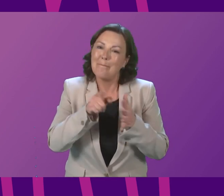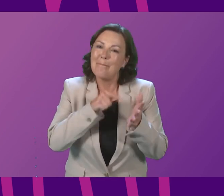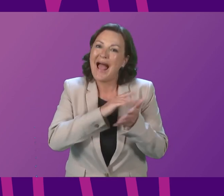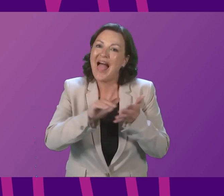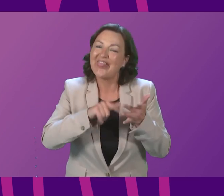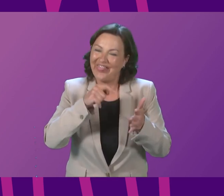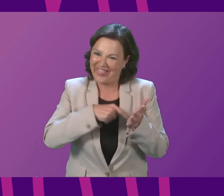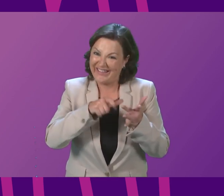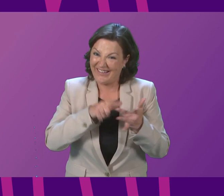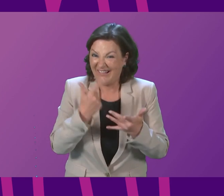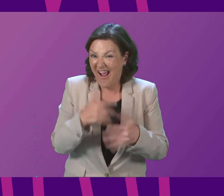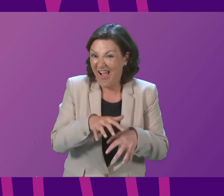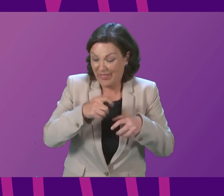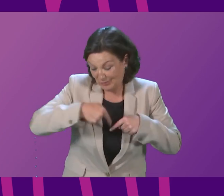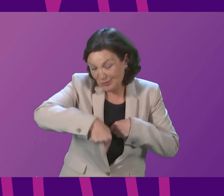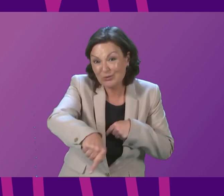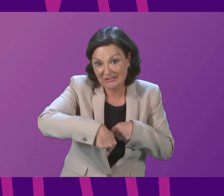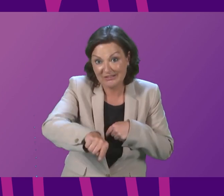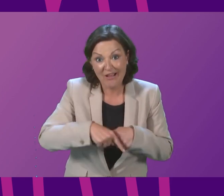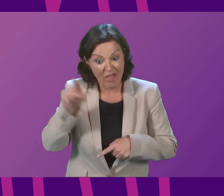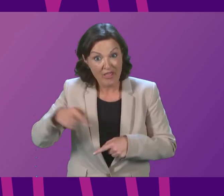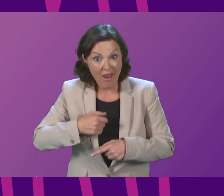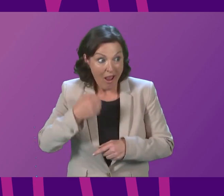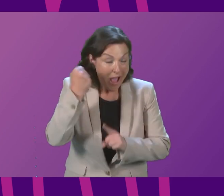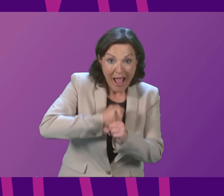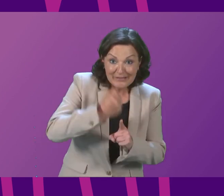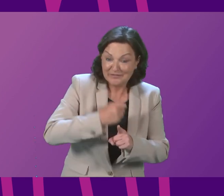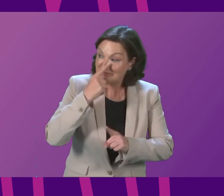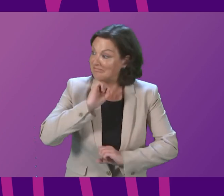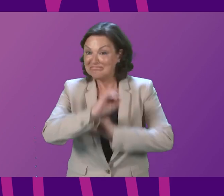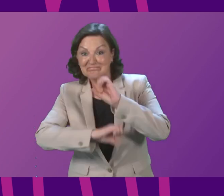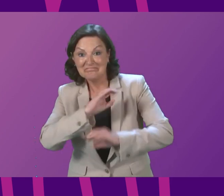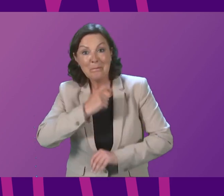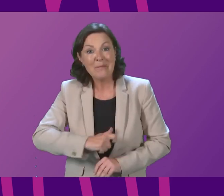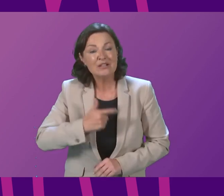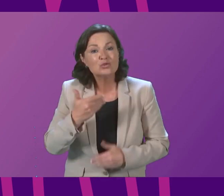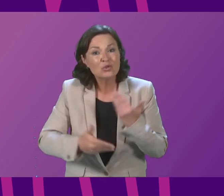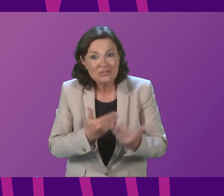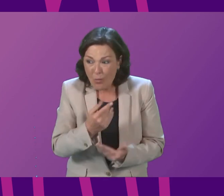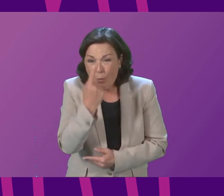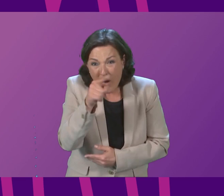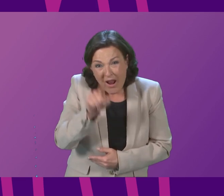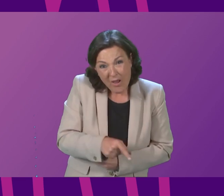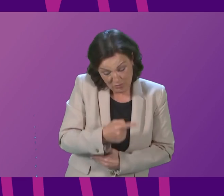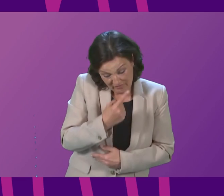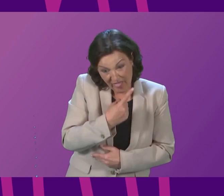I also thank the activists who have shared their personal stories. One in 1,000 children in Scotland has JIA.